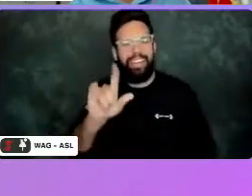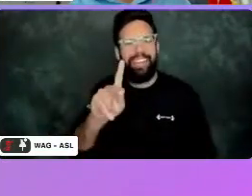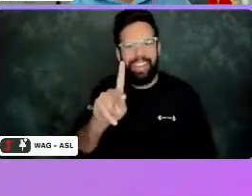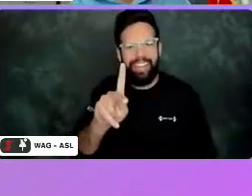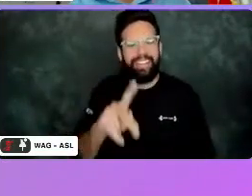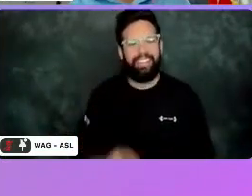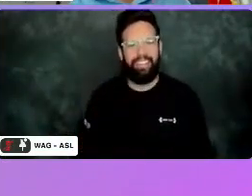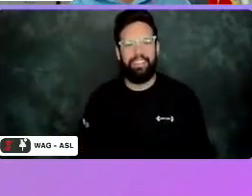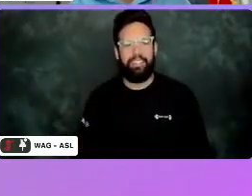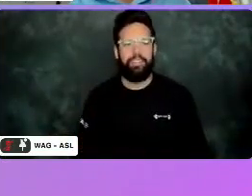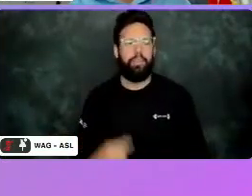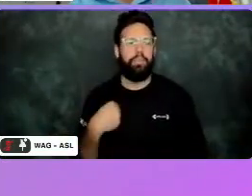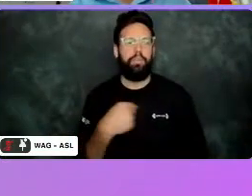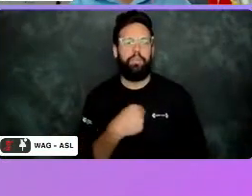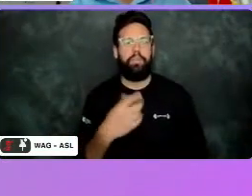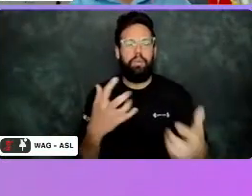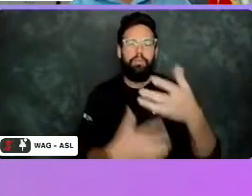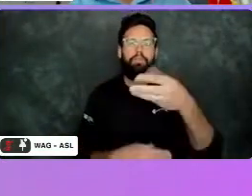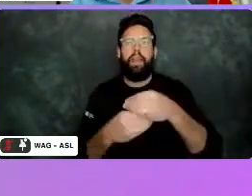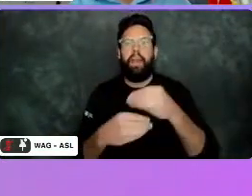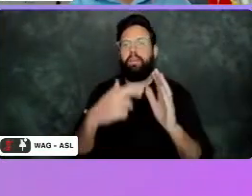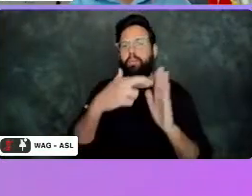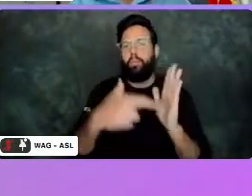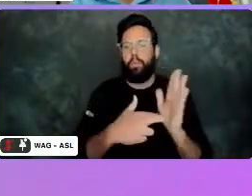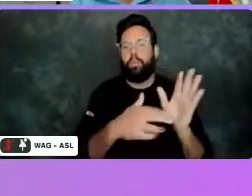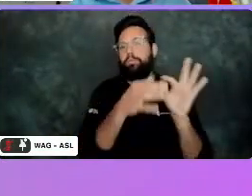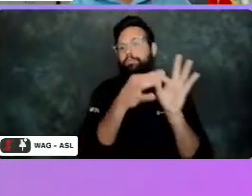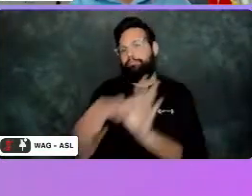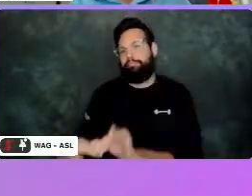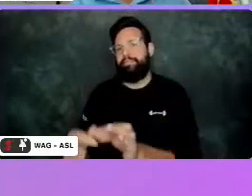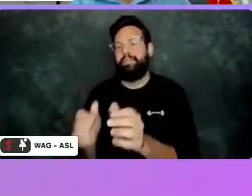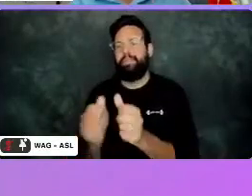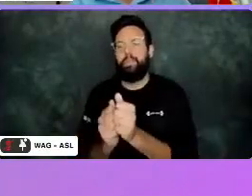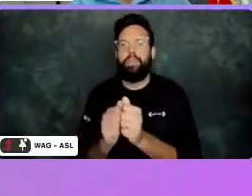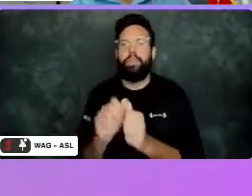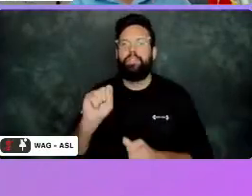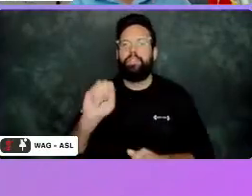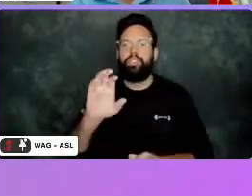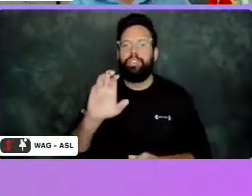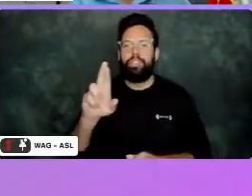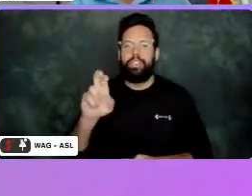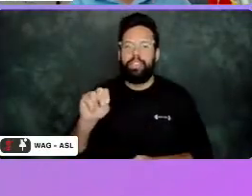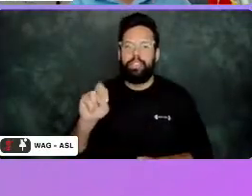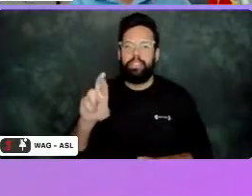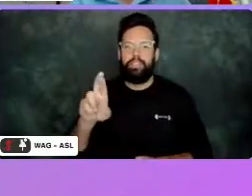That way, our visual appearance and our semantics match up, and our functional actually as well.